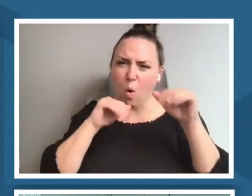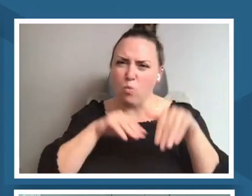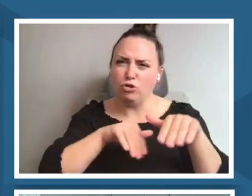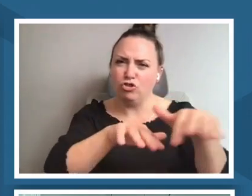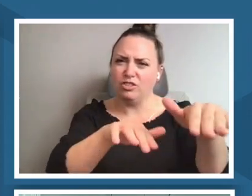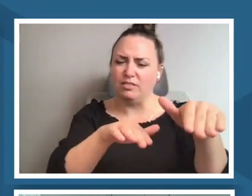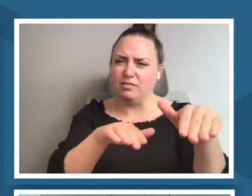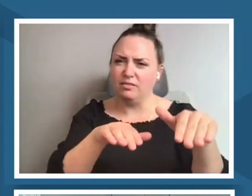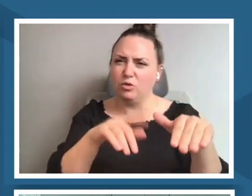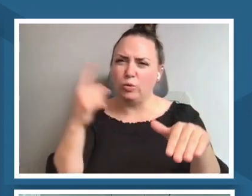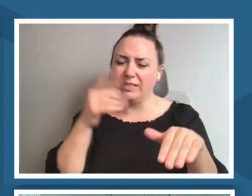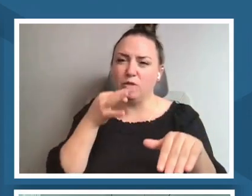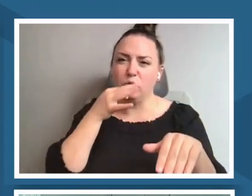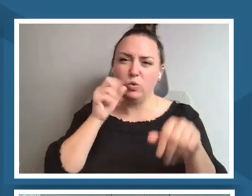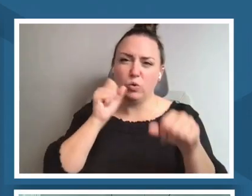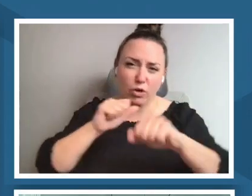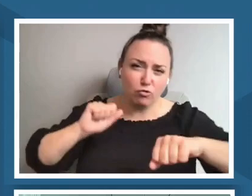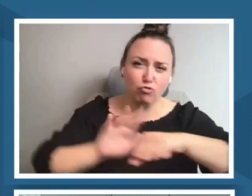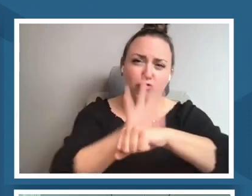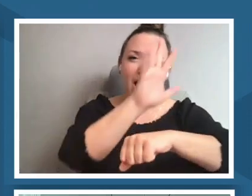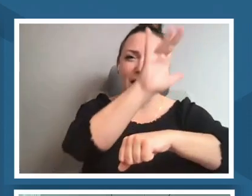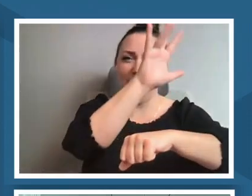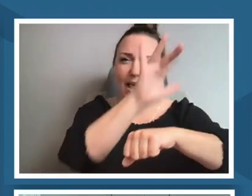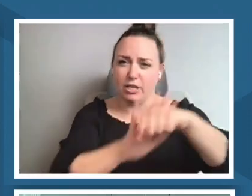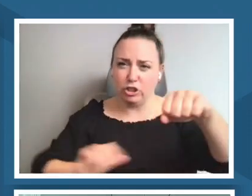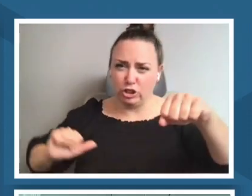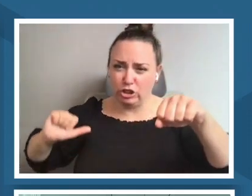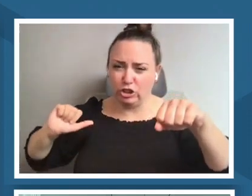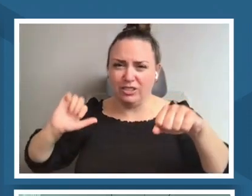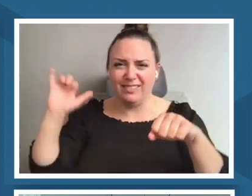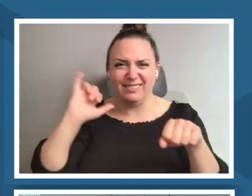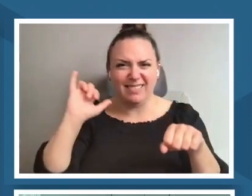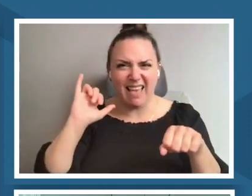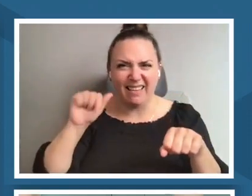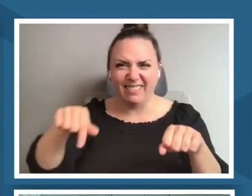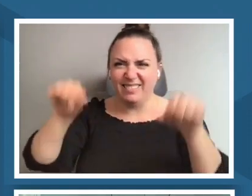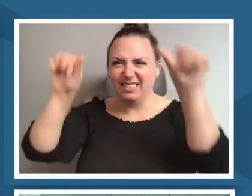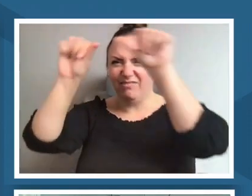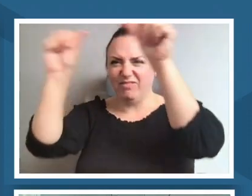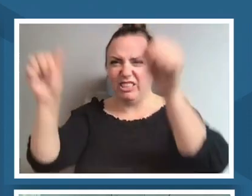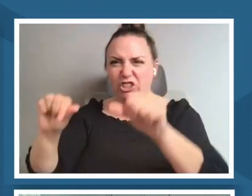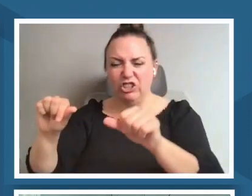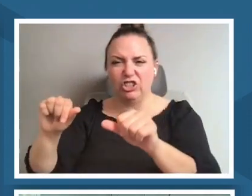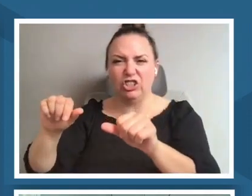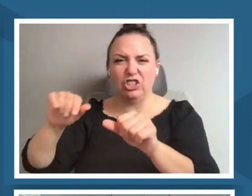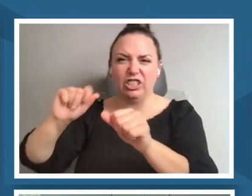and it's like this figure is gonna is